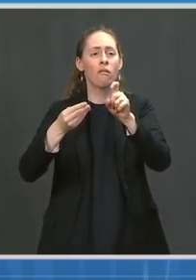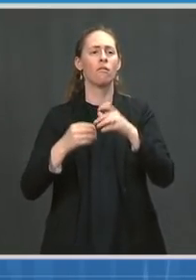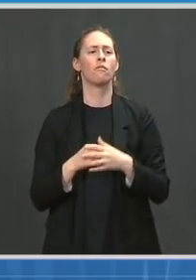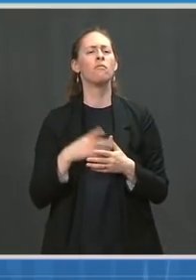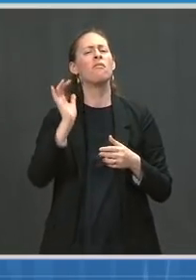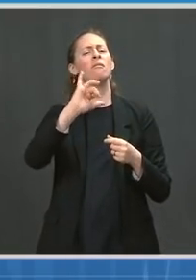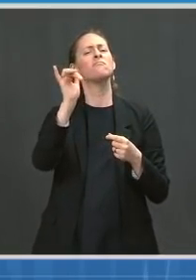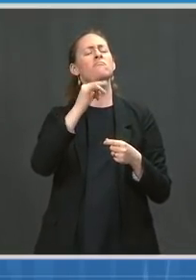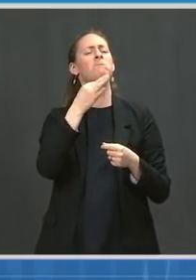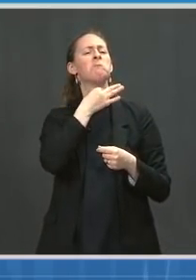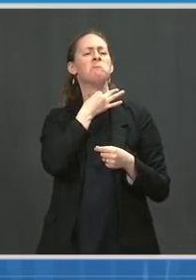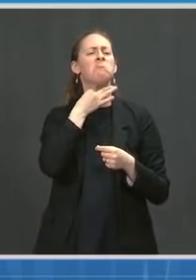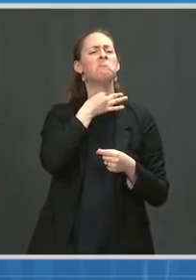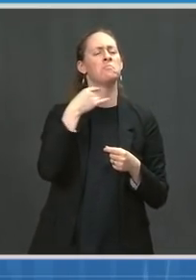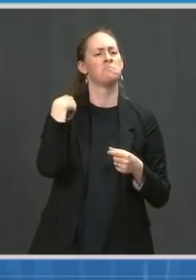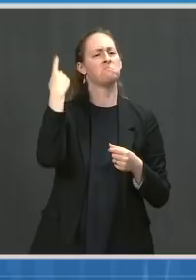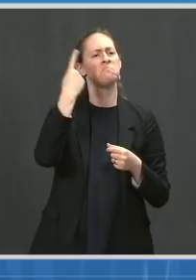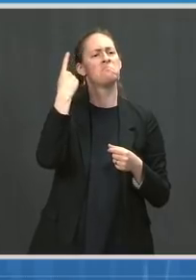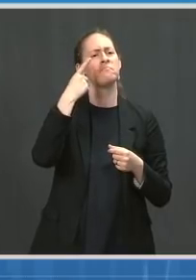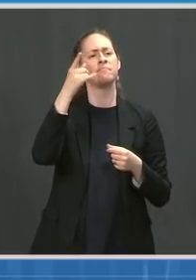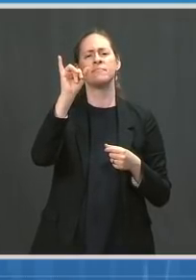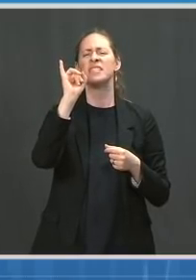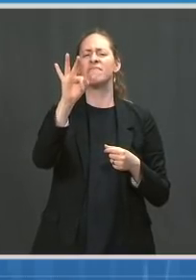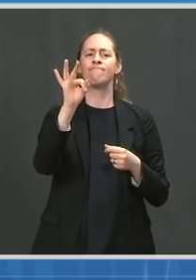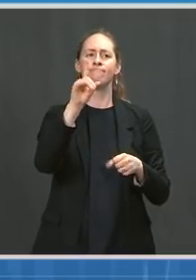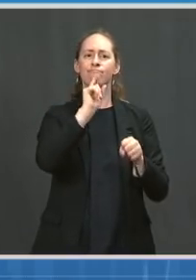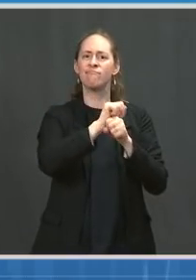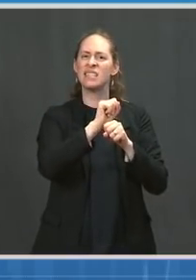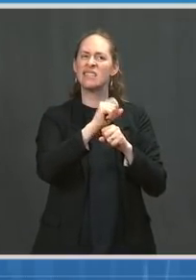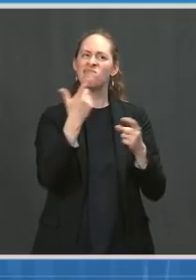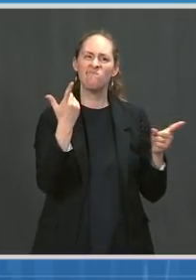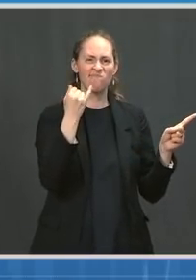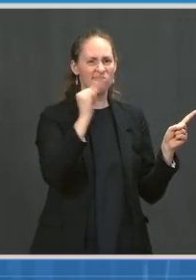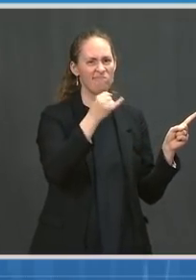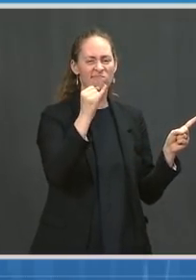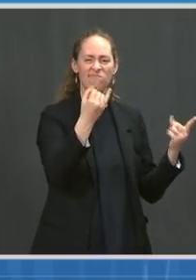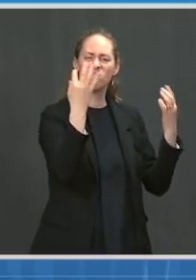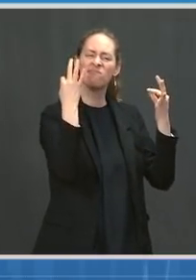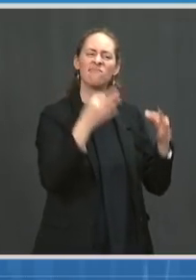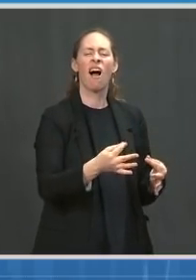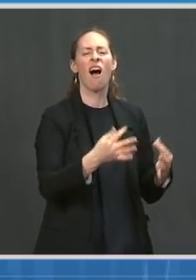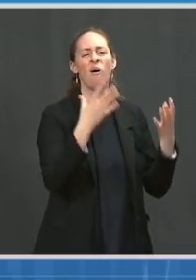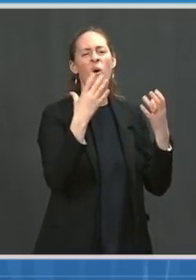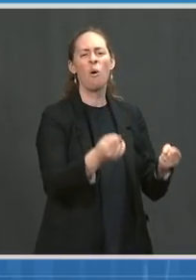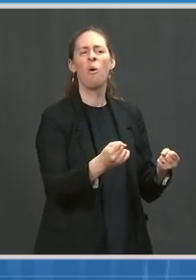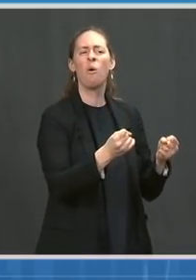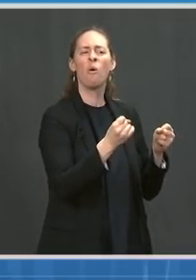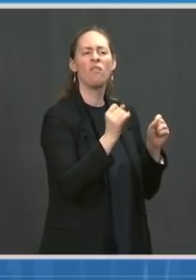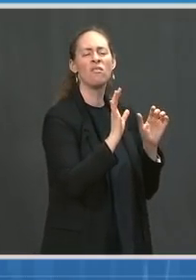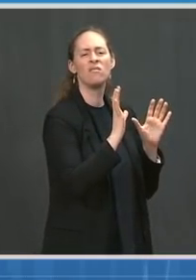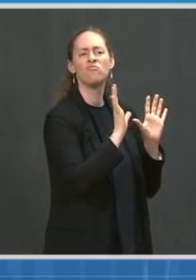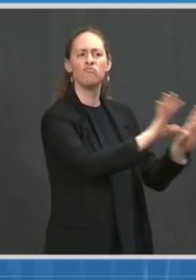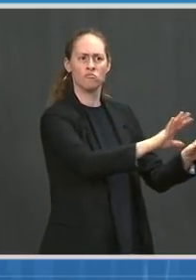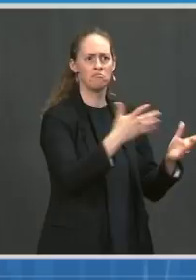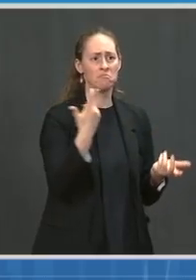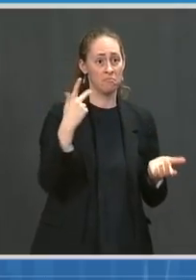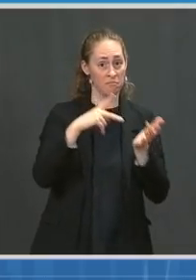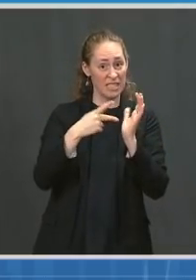if the Johnson & Johnson vaccine remains paused, how much slower the vaccination program will be,